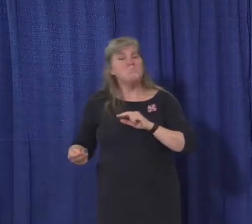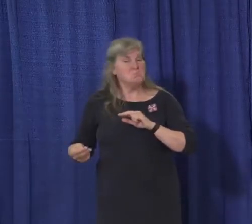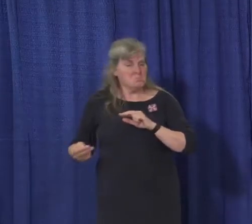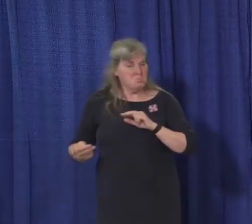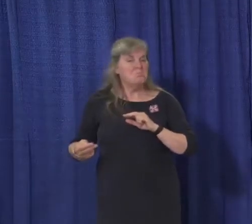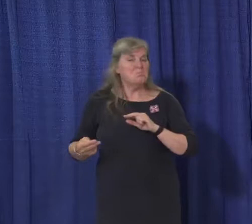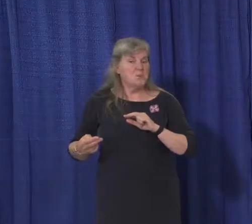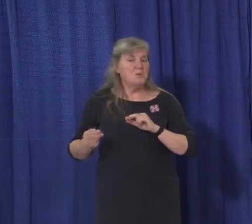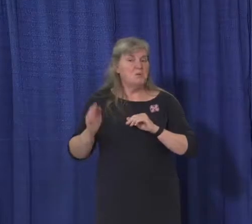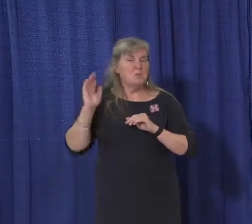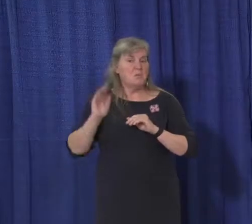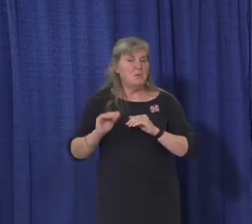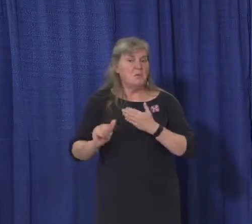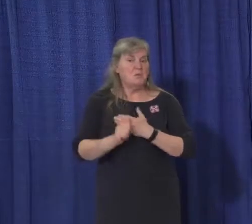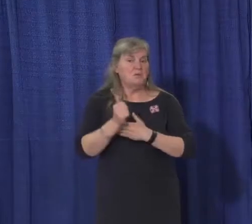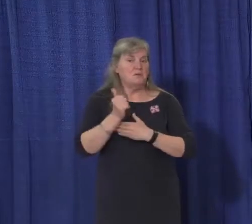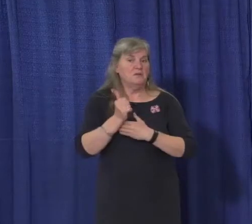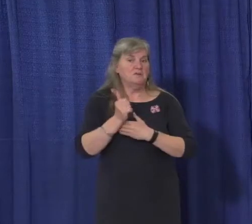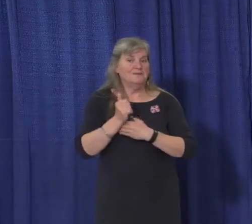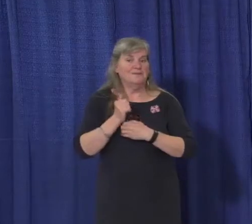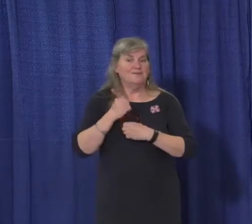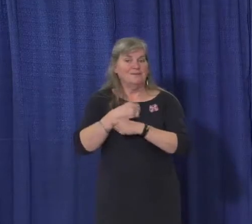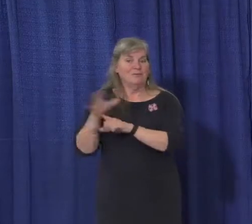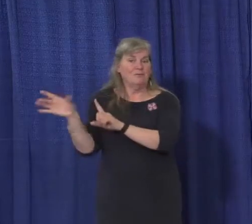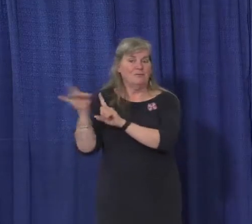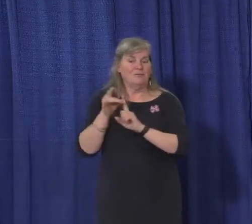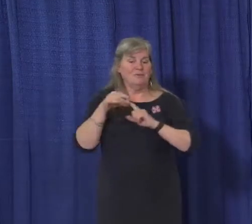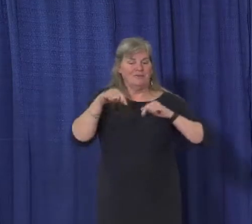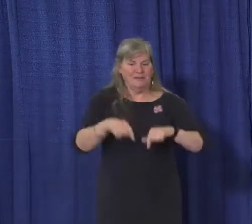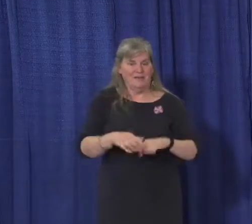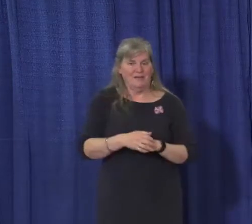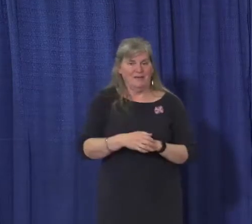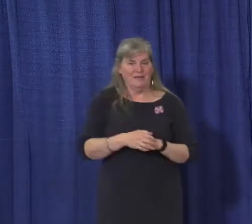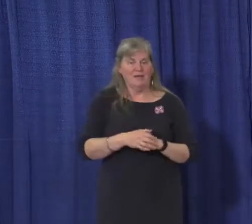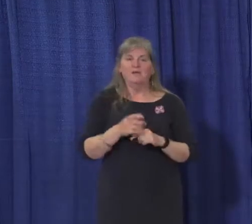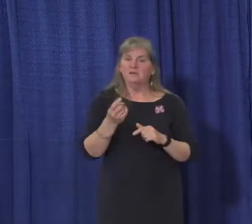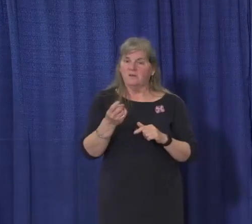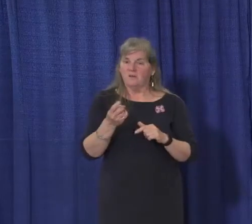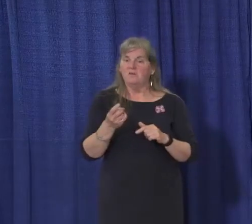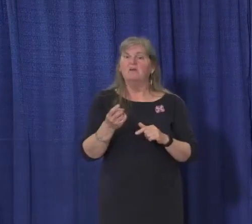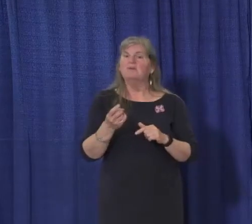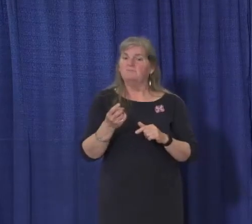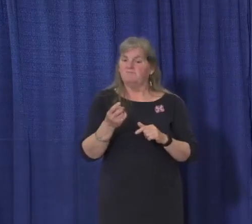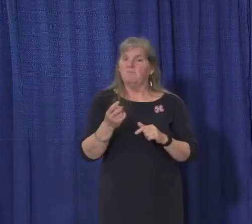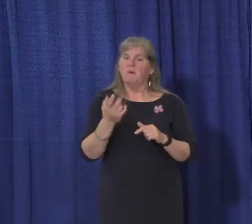this risk is probably even lower. We wish to maintain that low